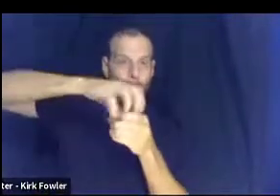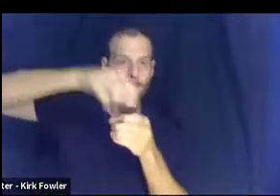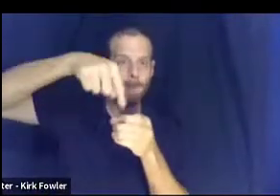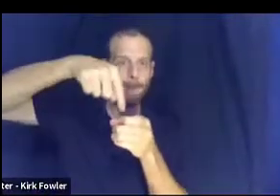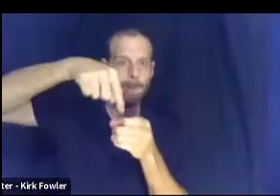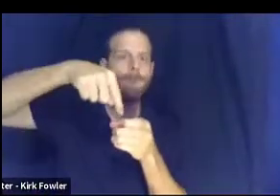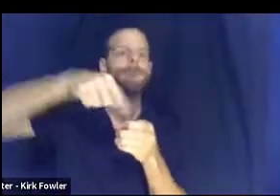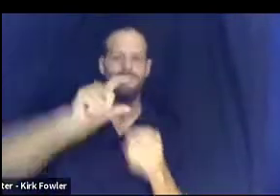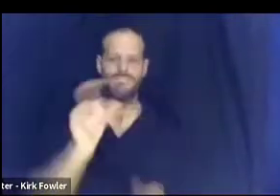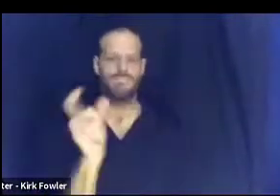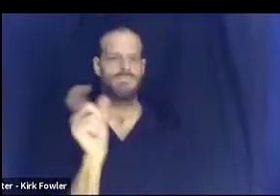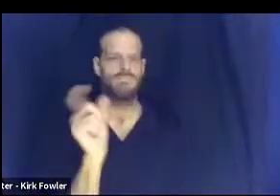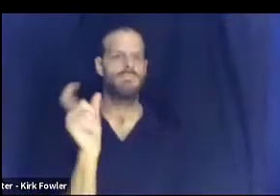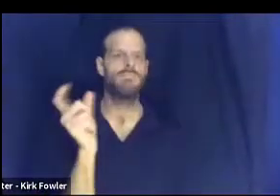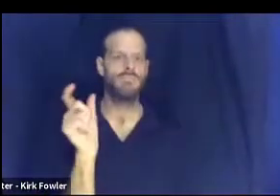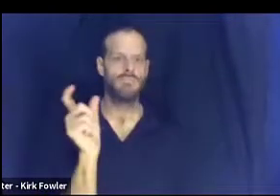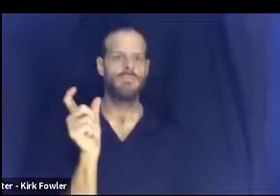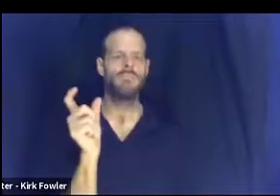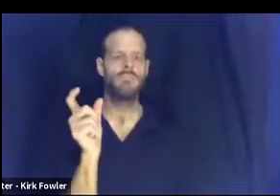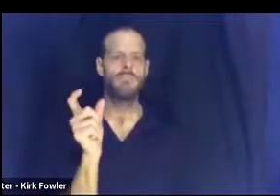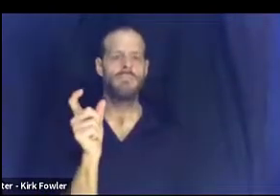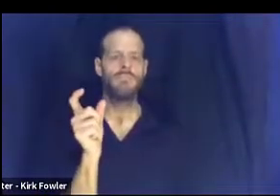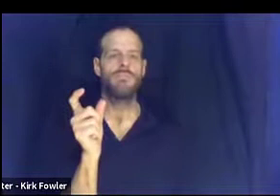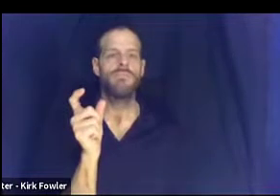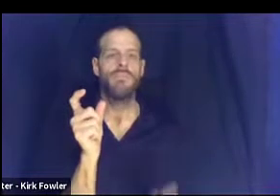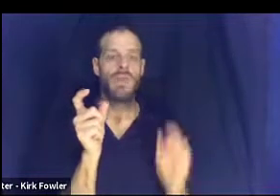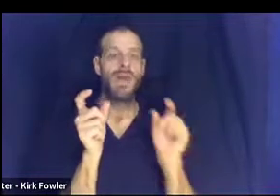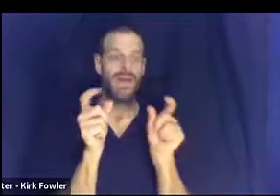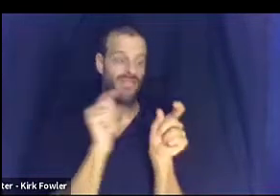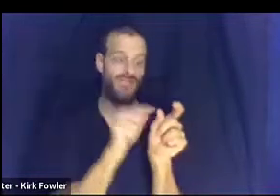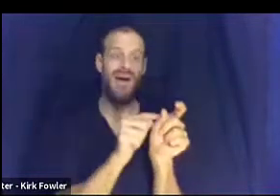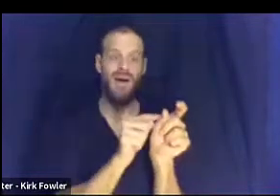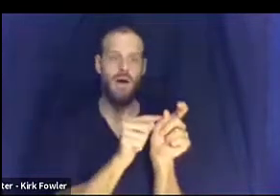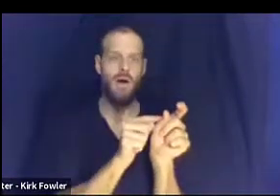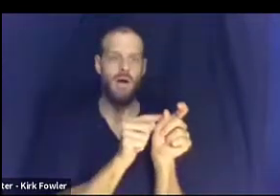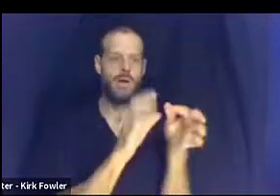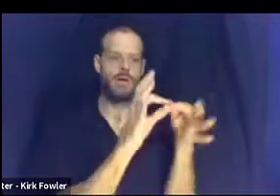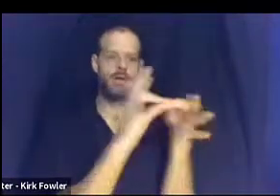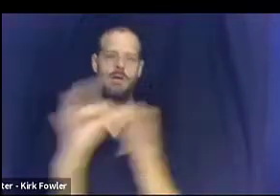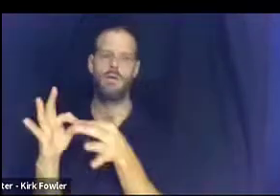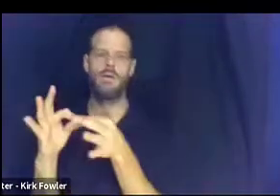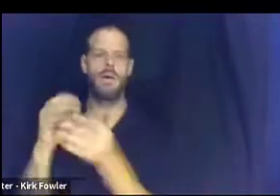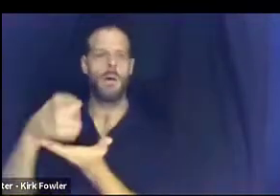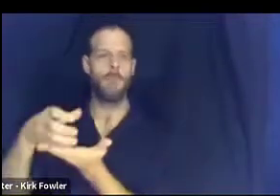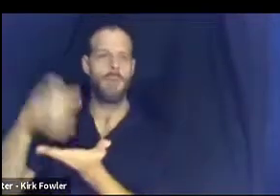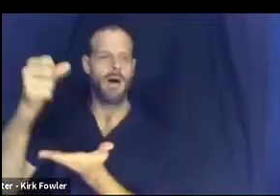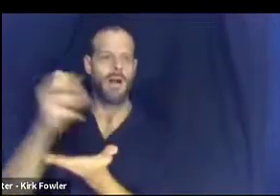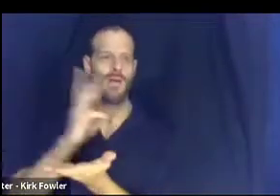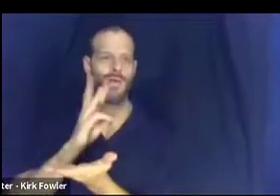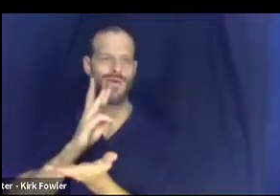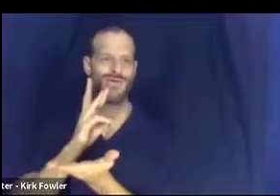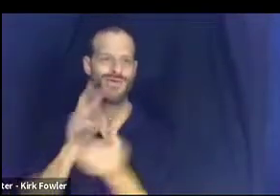refers to the reference, which is a bottle of water, right? So, could you show that symbol to a student,